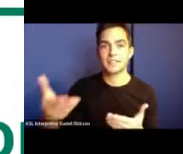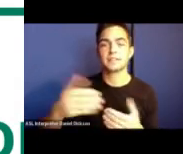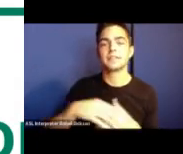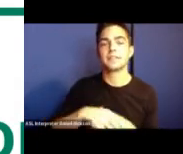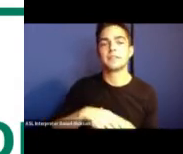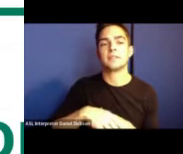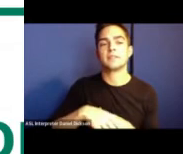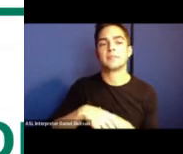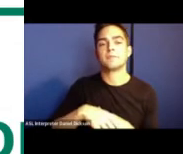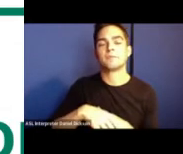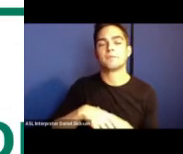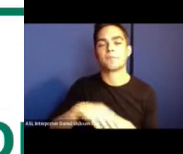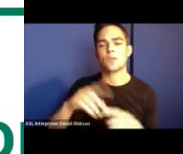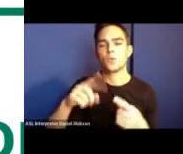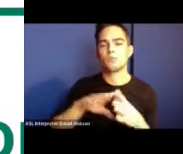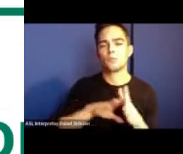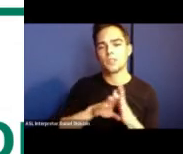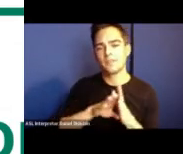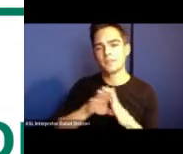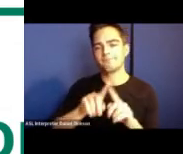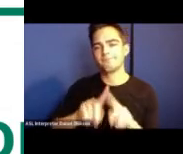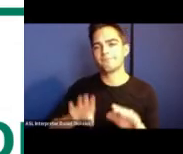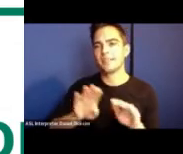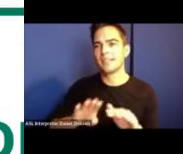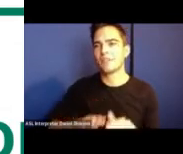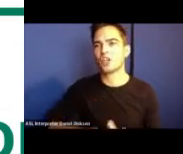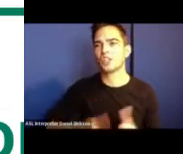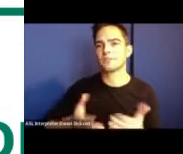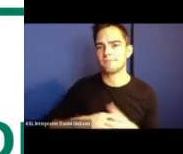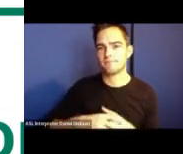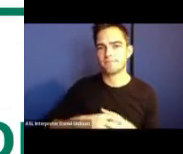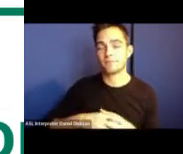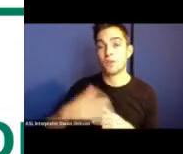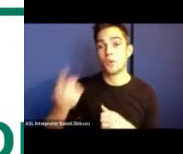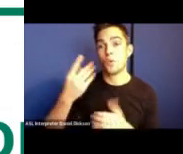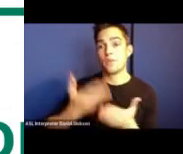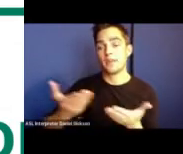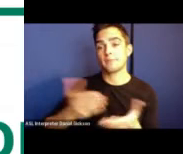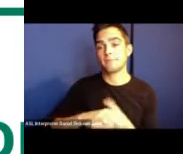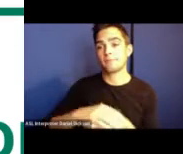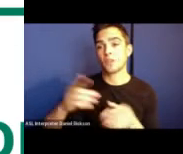we kind of developed various levels. One of the things that the director of the Division of